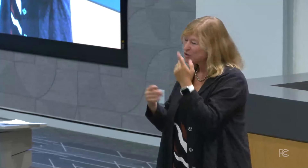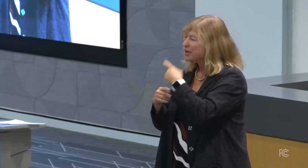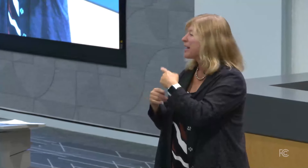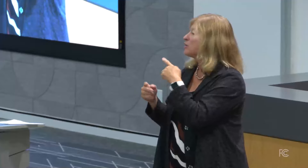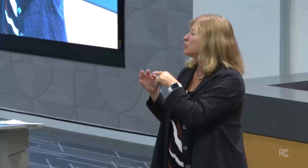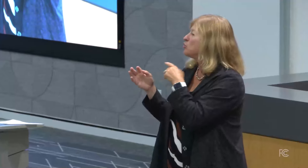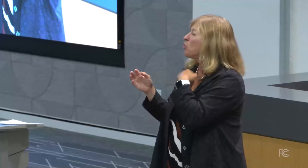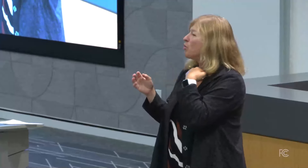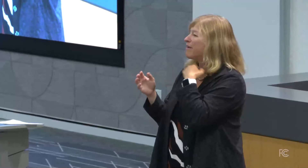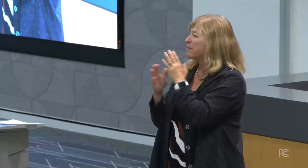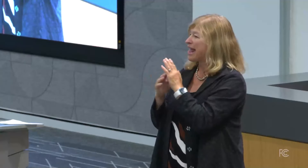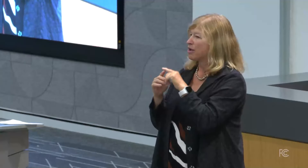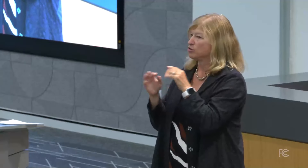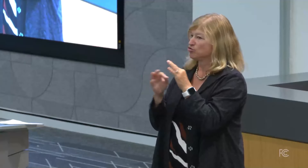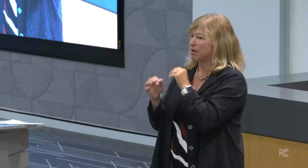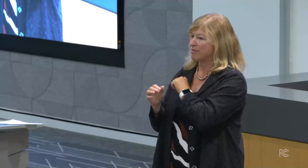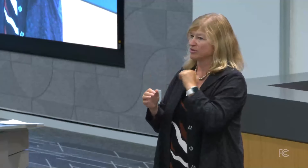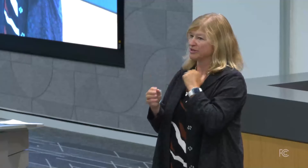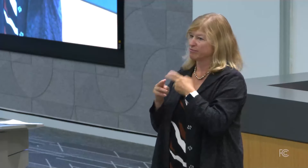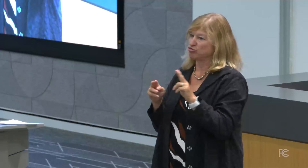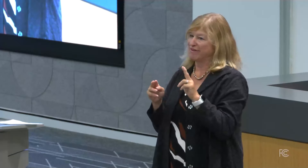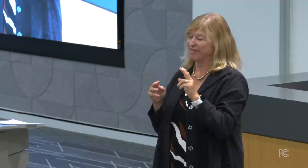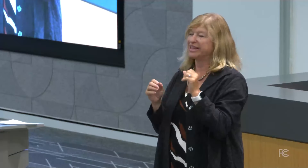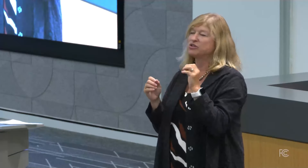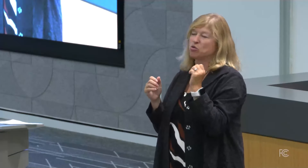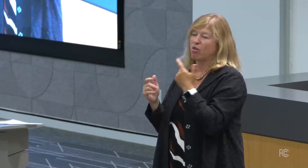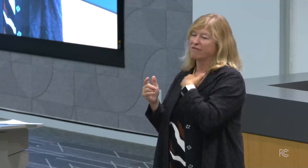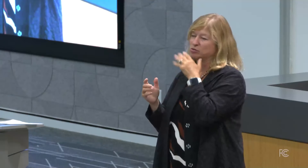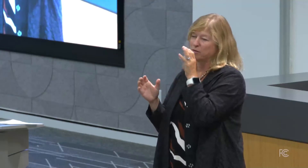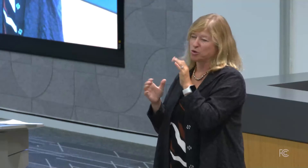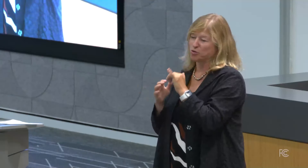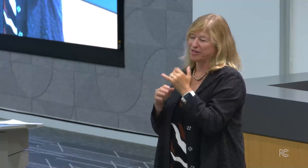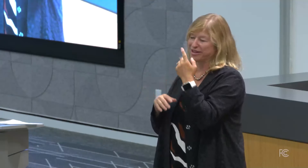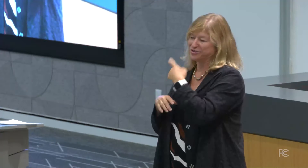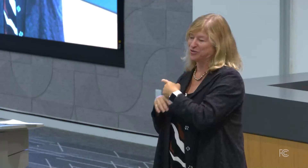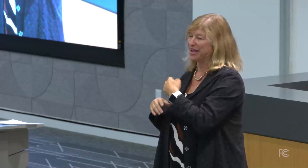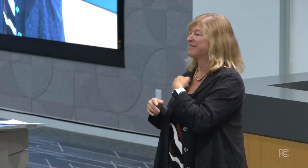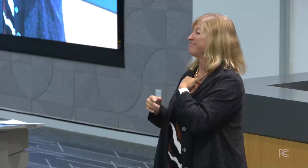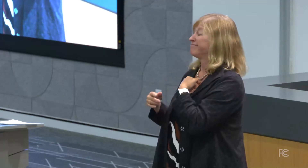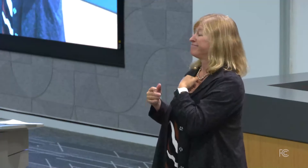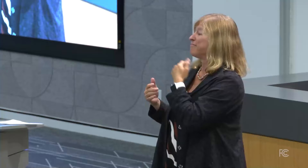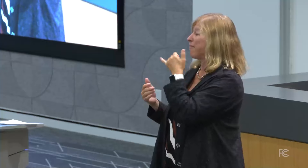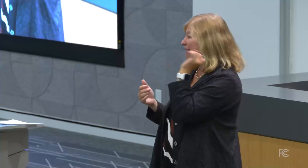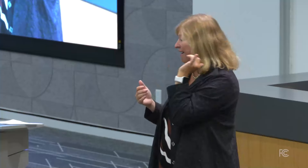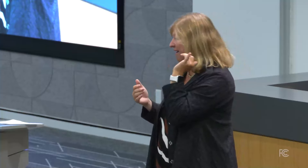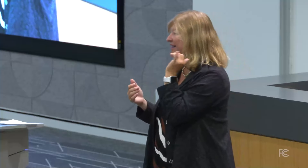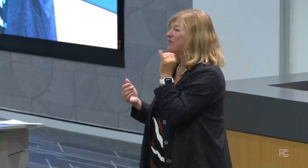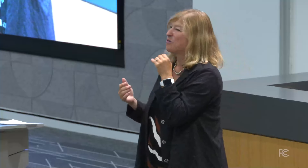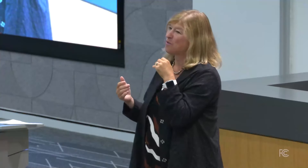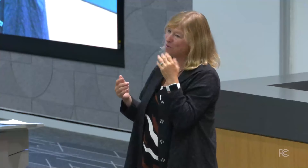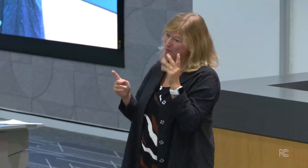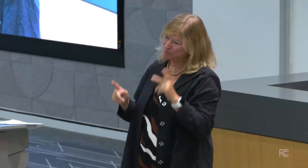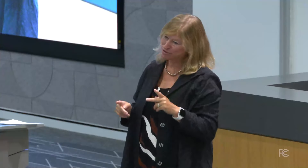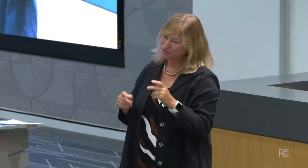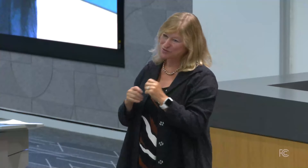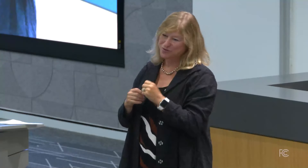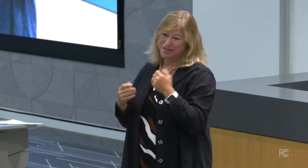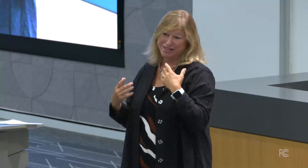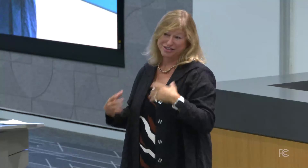ROSEN SINGLETON CHIEF OF THE DISABILITY RIGHTS OFFICE AND THE CONSUMER AND GOVERNMENT